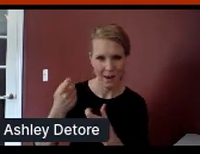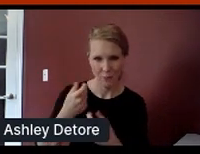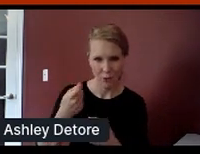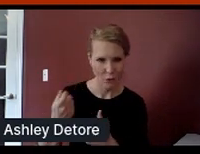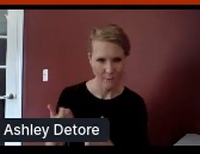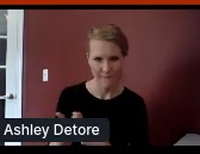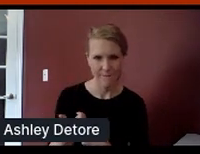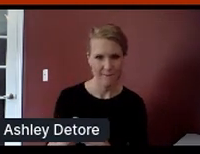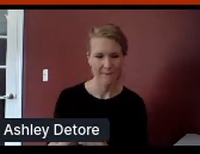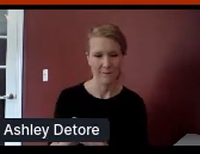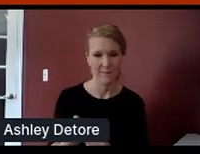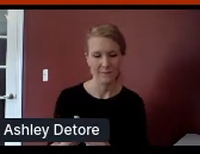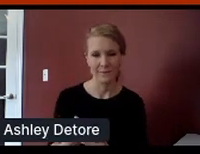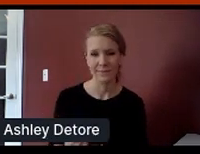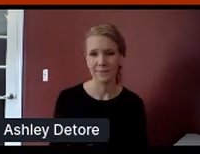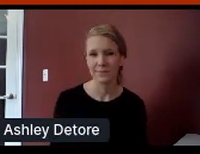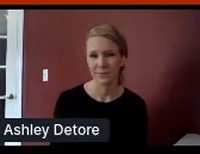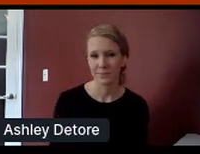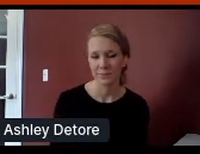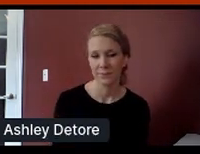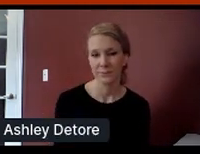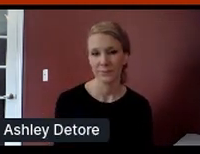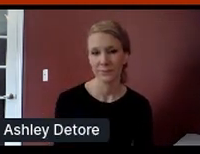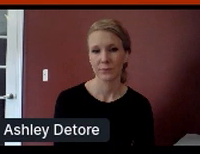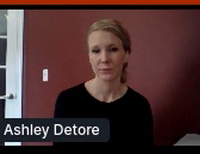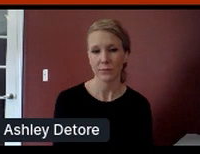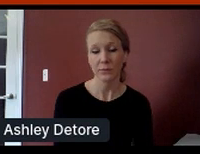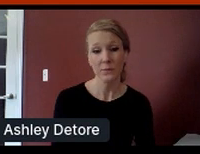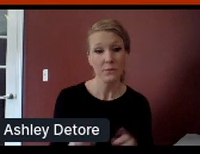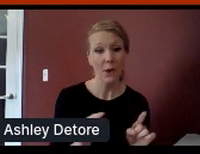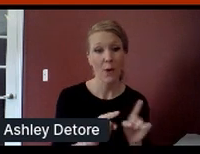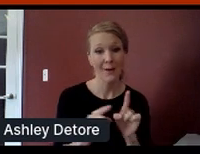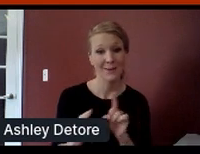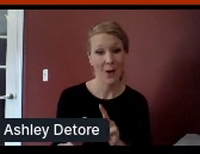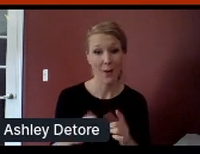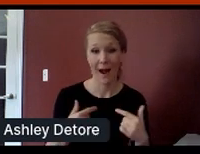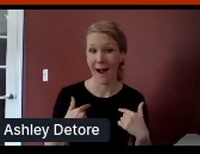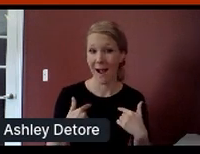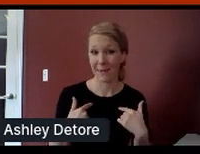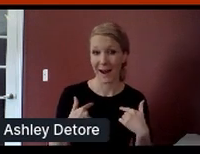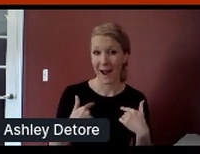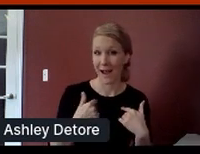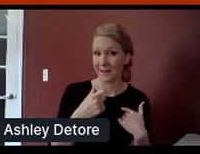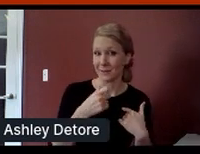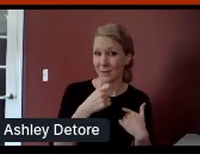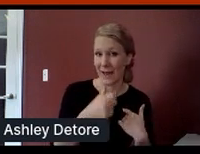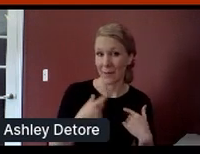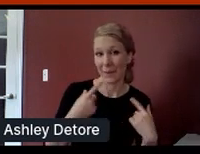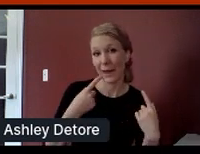that we think about our own biases. But also, I'm not going to also say that I don't call people